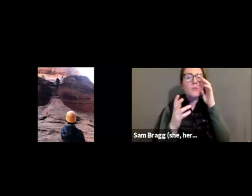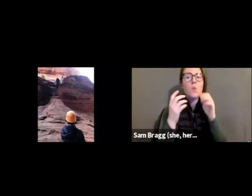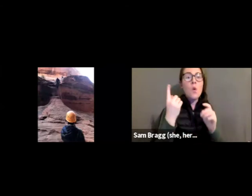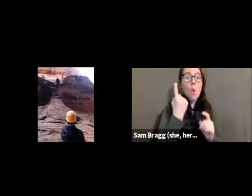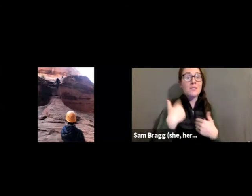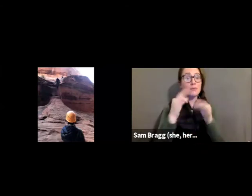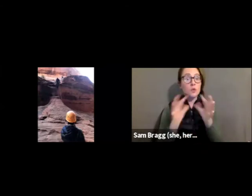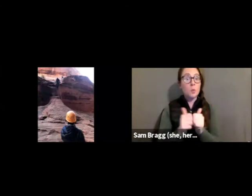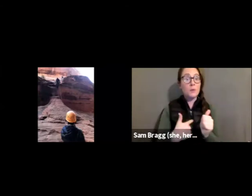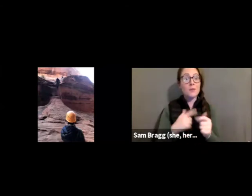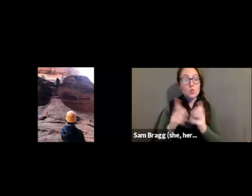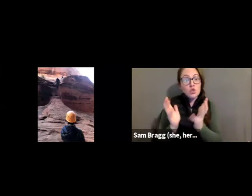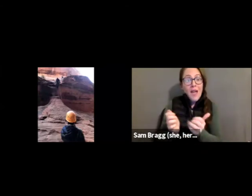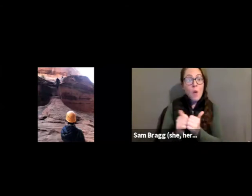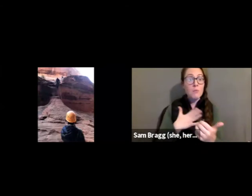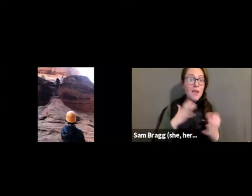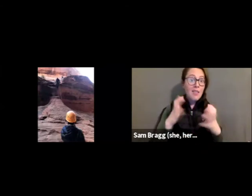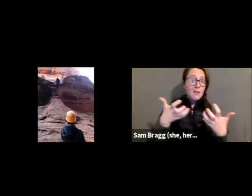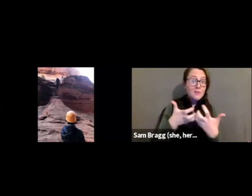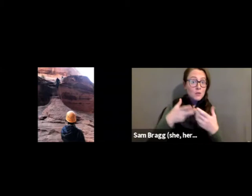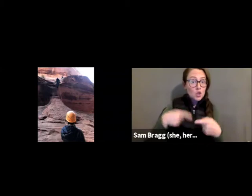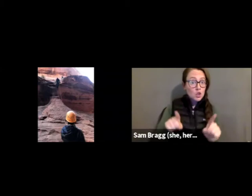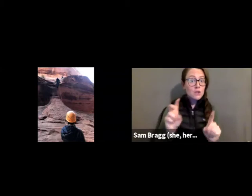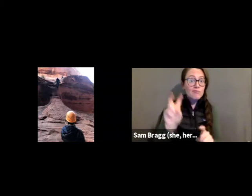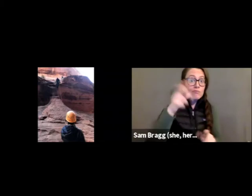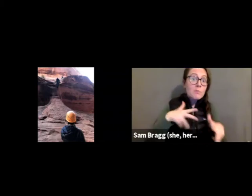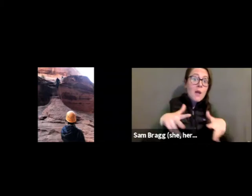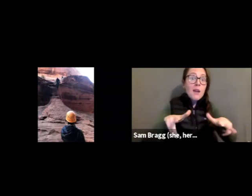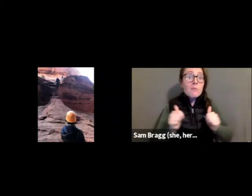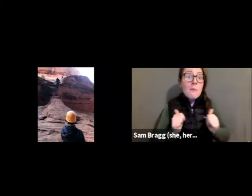So I couldn't just participate as a student. So an interpreter would be chatting with me or